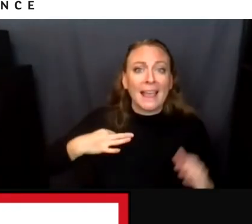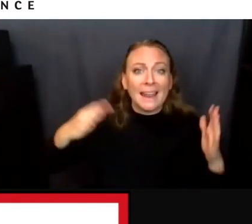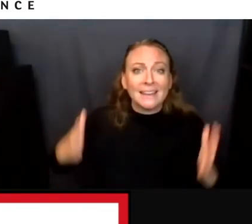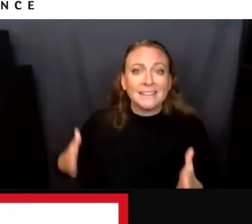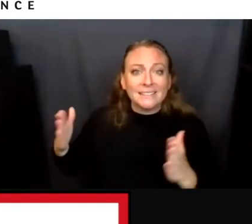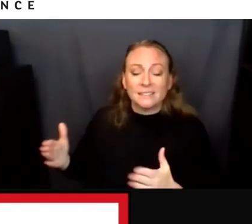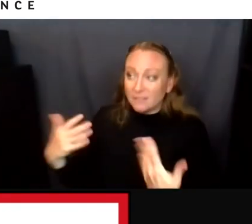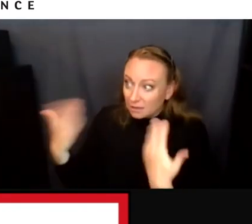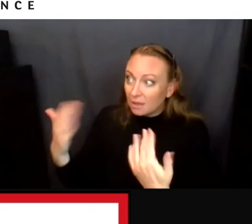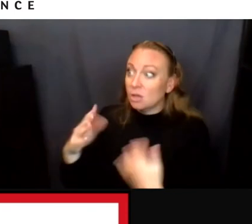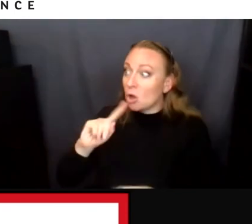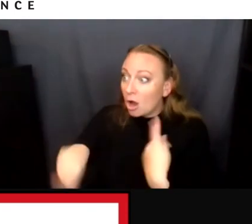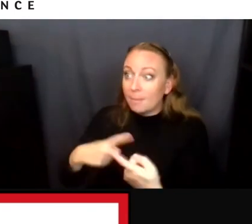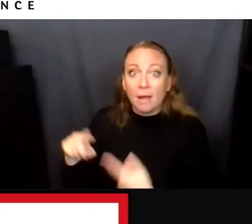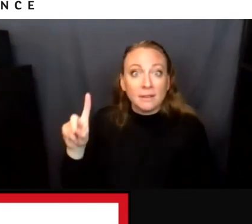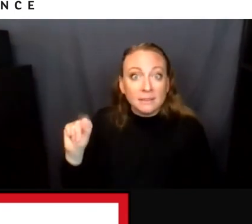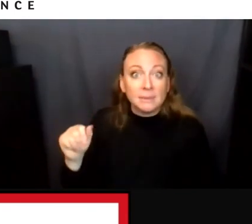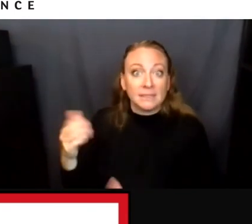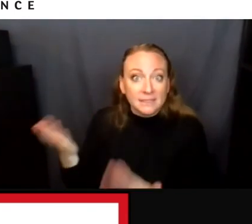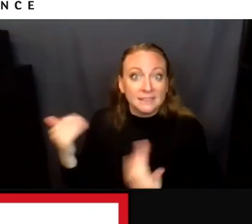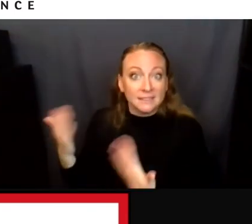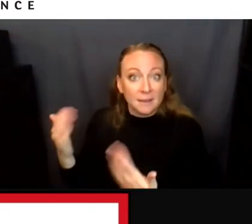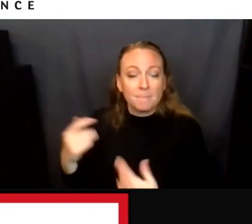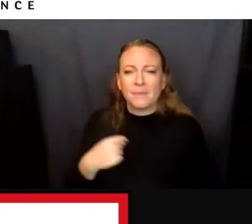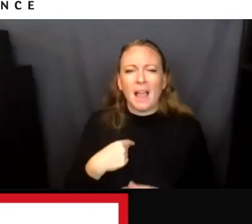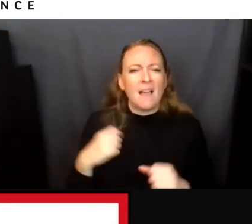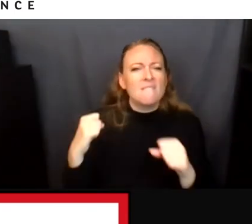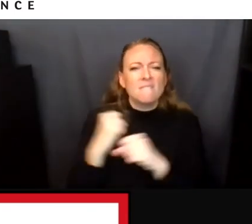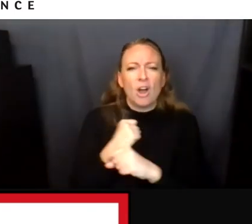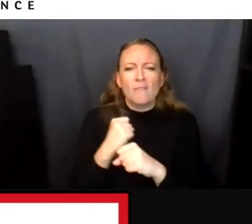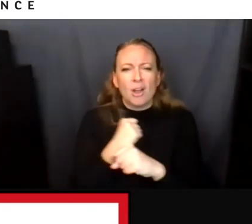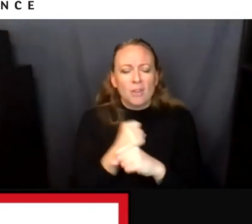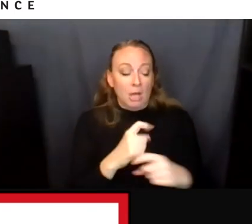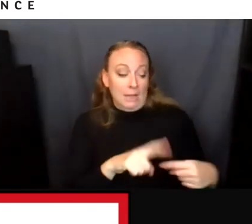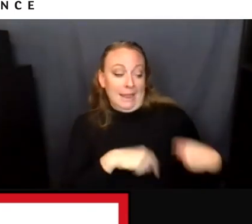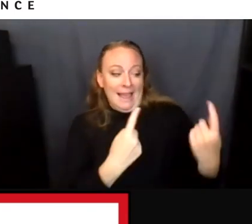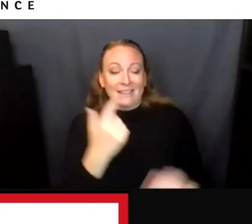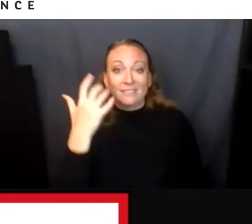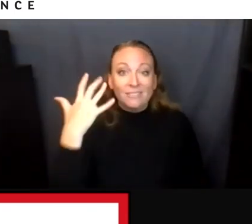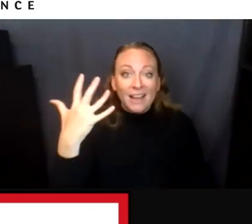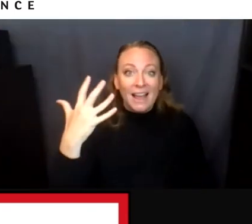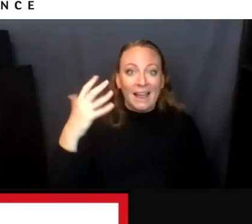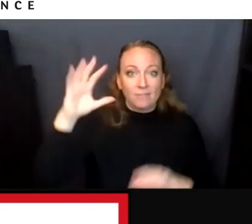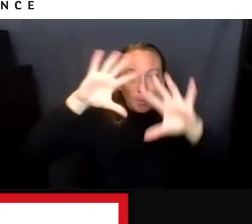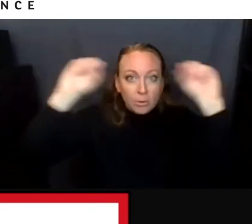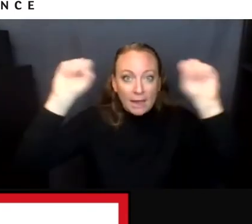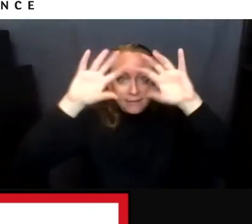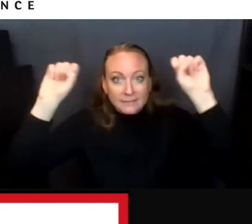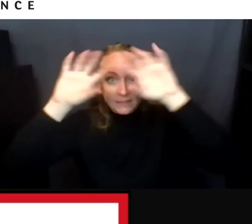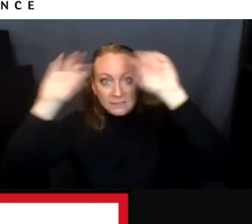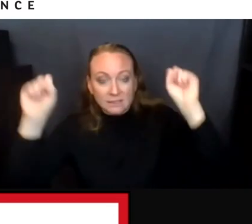I have fought the last five presidents in regards to making sure that disability was included